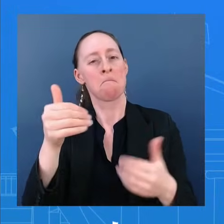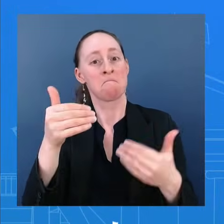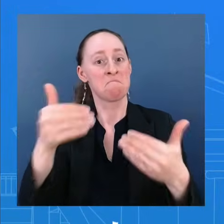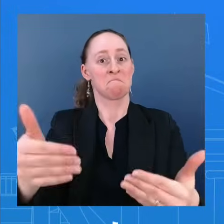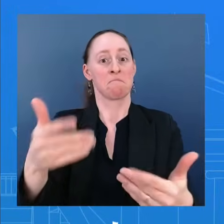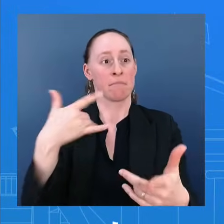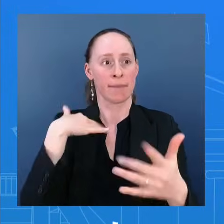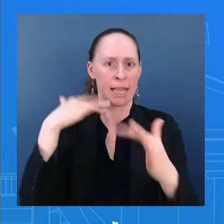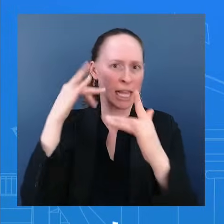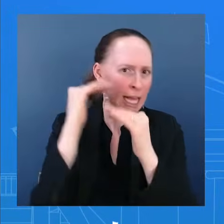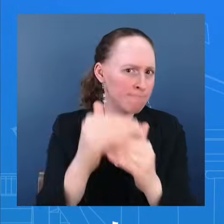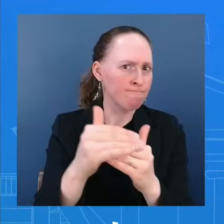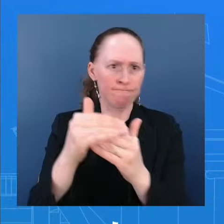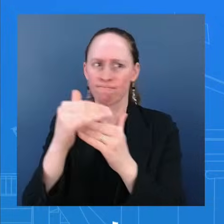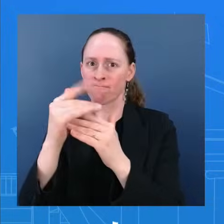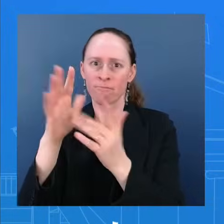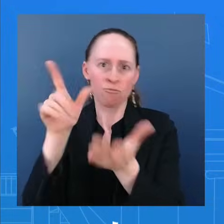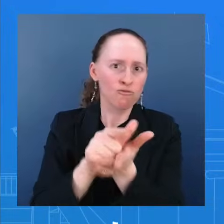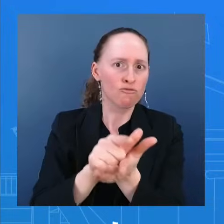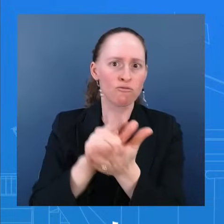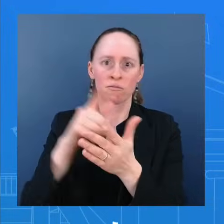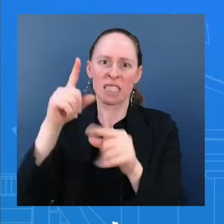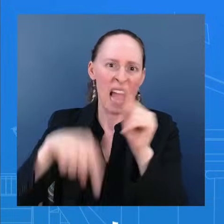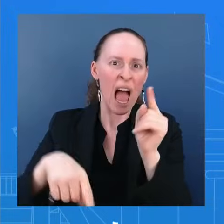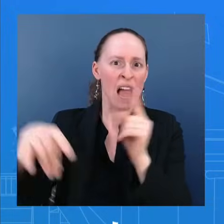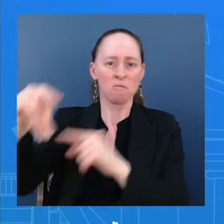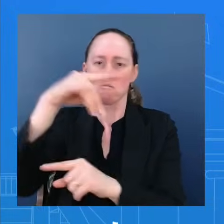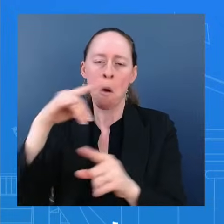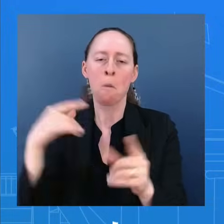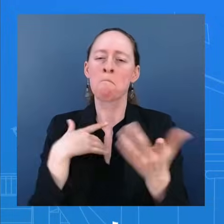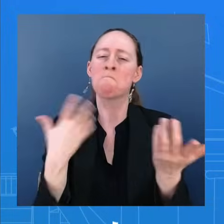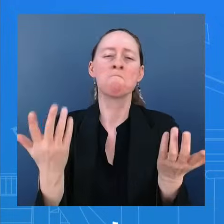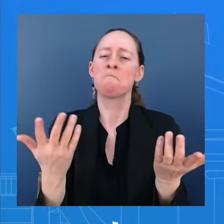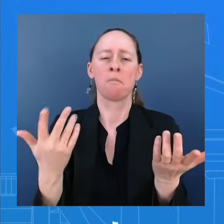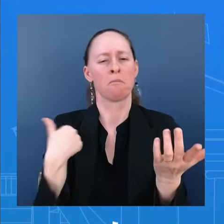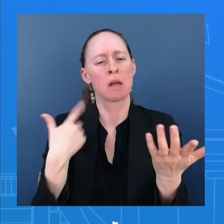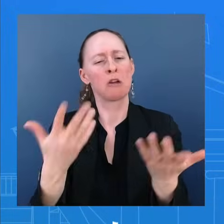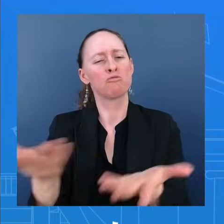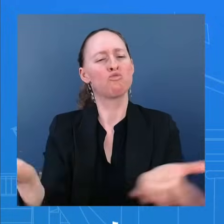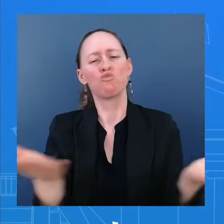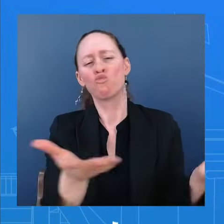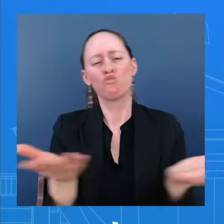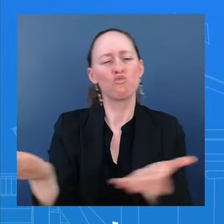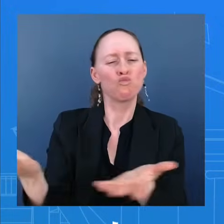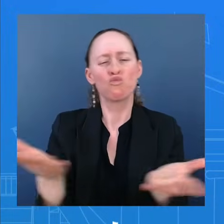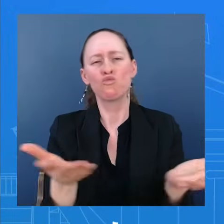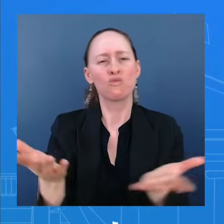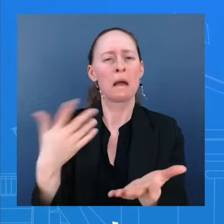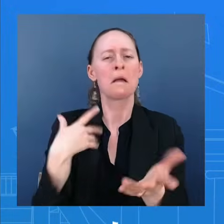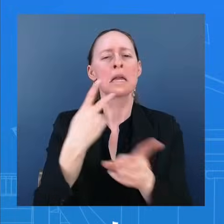And I think we're going to -- whatever policy options we determine are appropriate will be informed by the investigation.